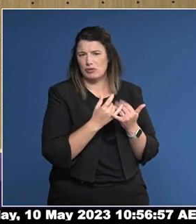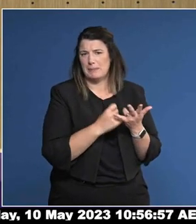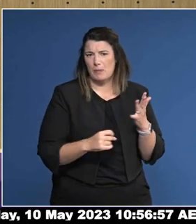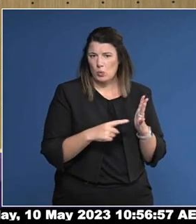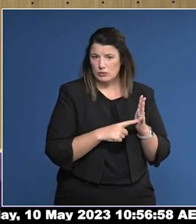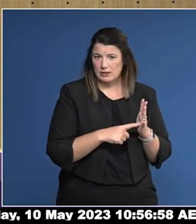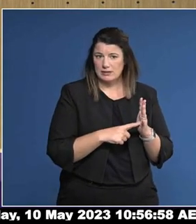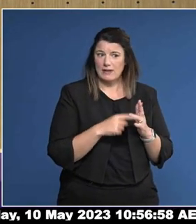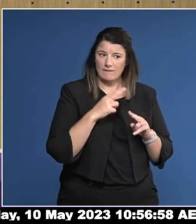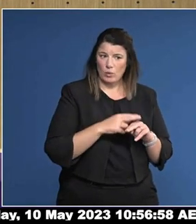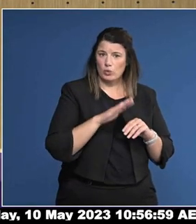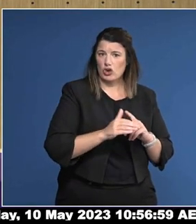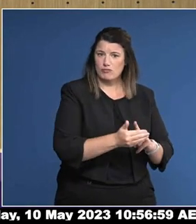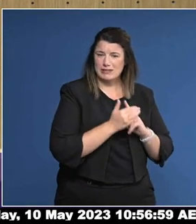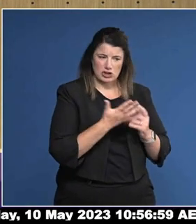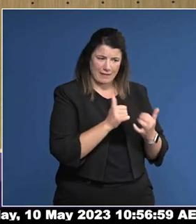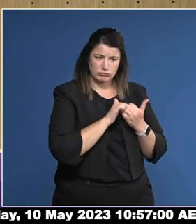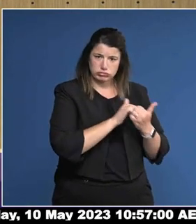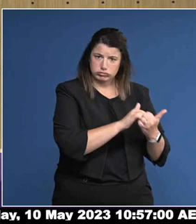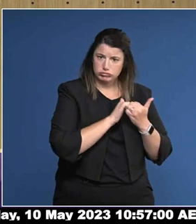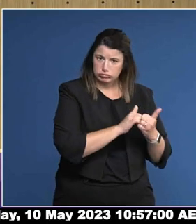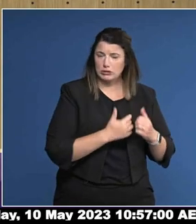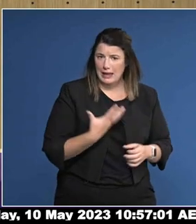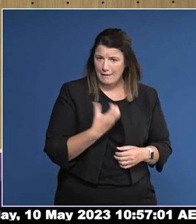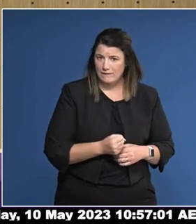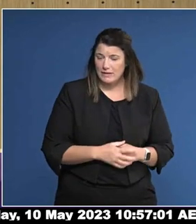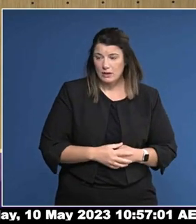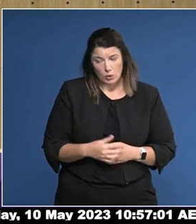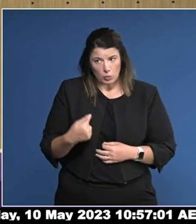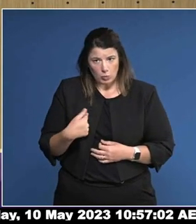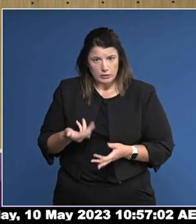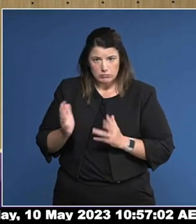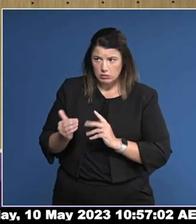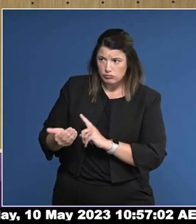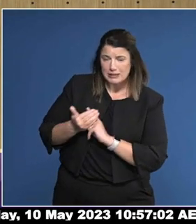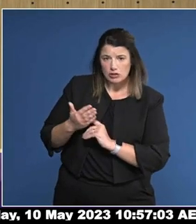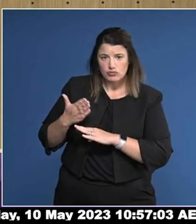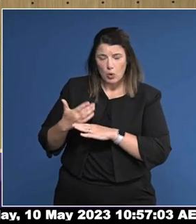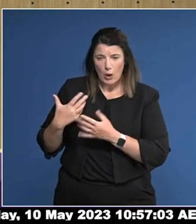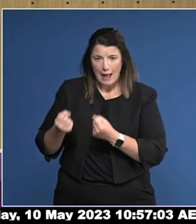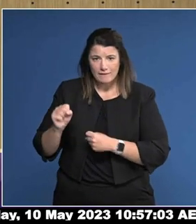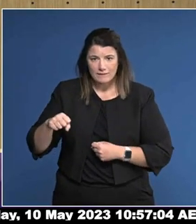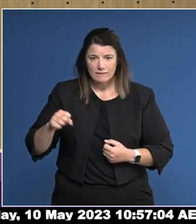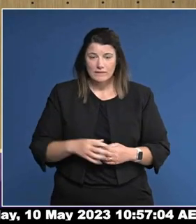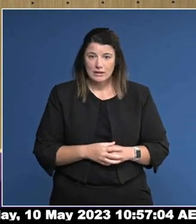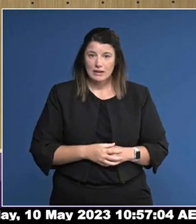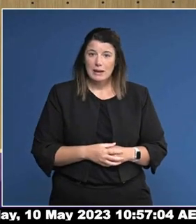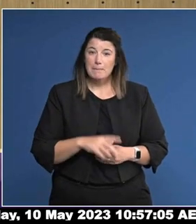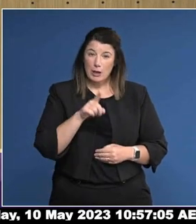Yes, I think we provide a very protective role. You have a unique role where you have eyes on children who are vulnerable;